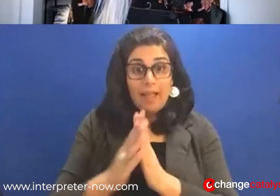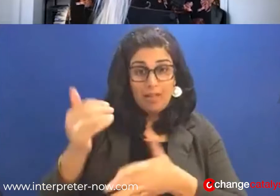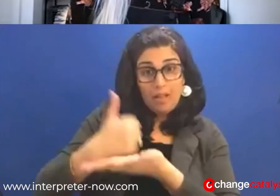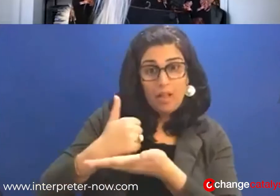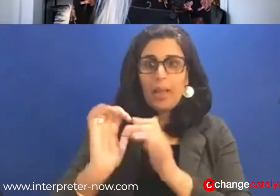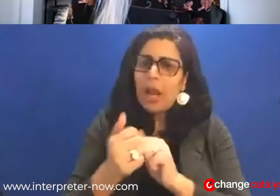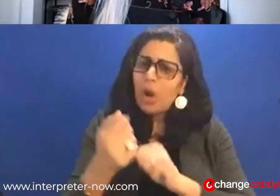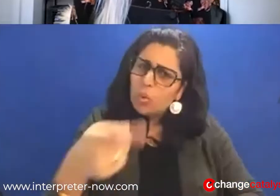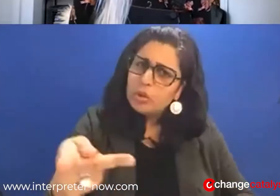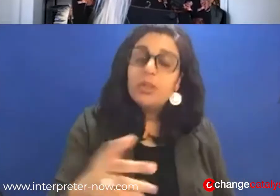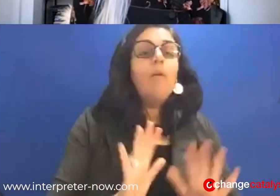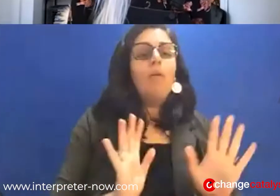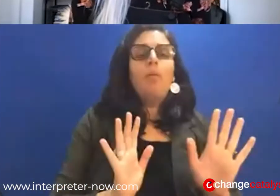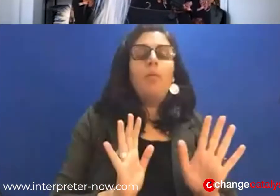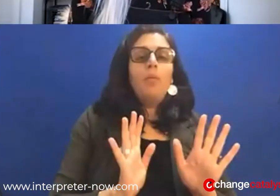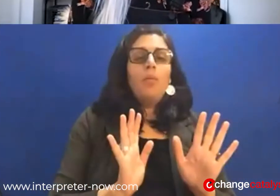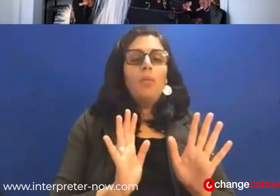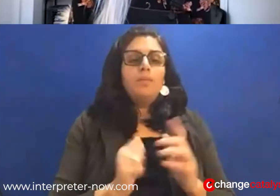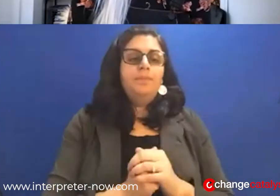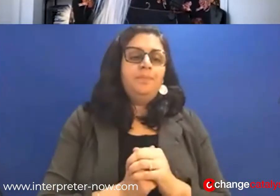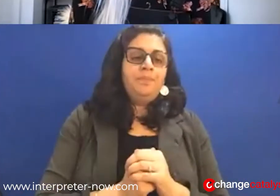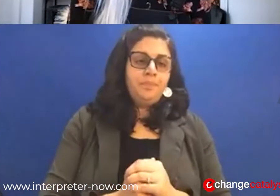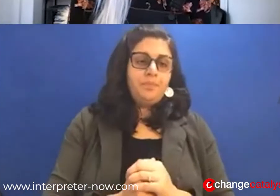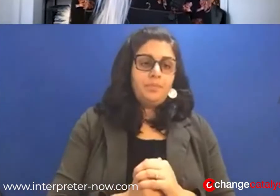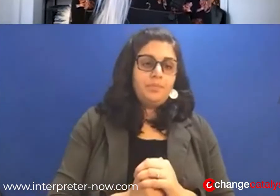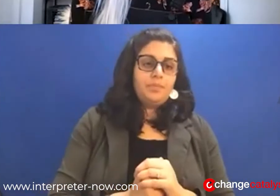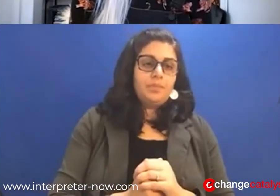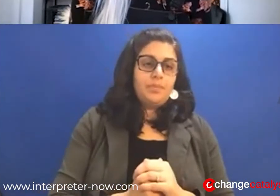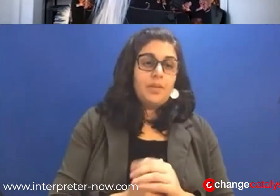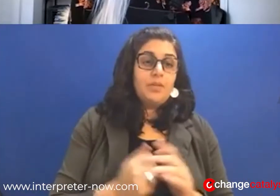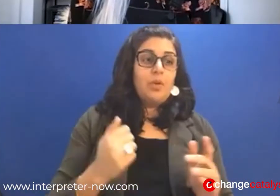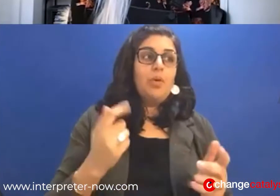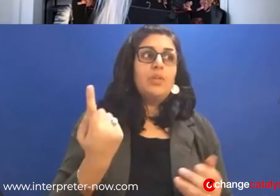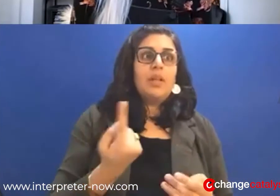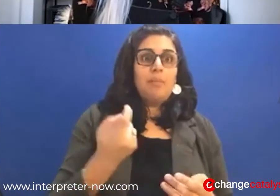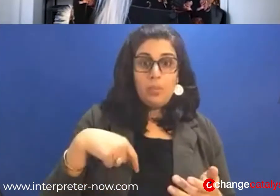And so, there's a, I think, something to be learned here, both for people who are developing